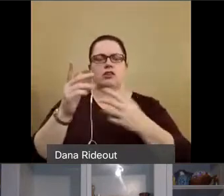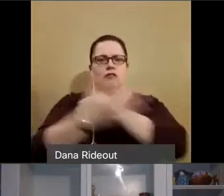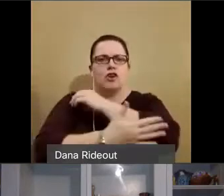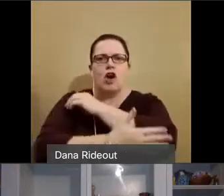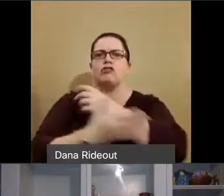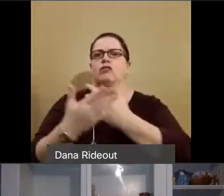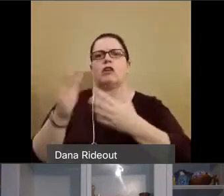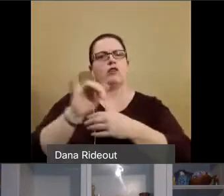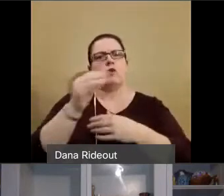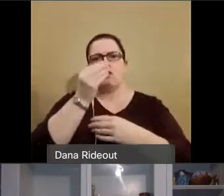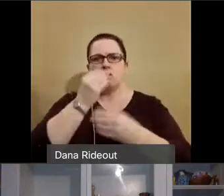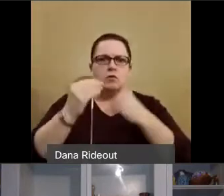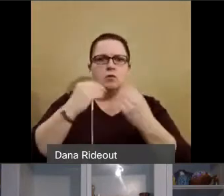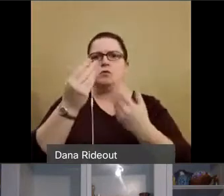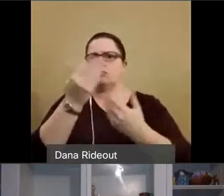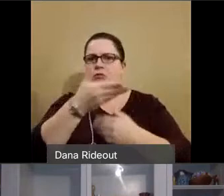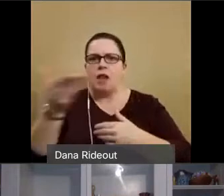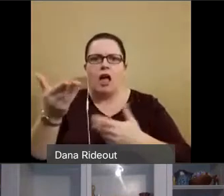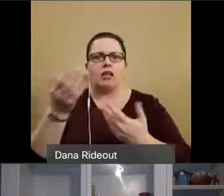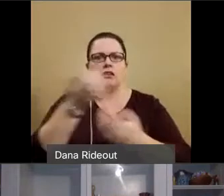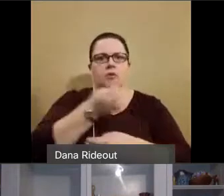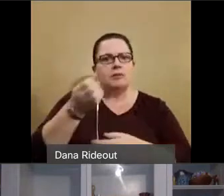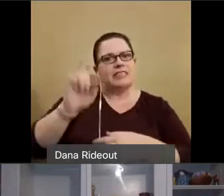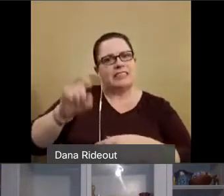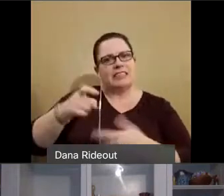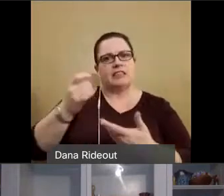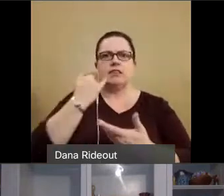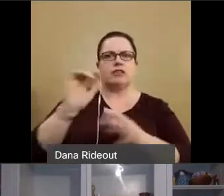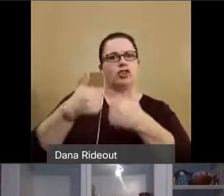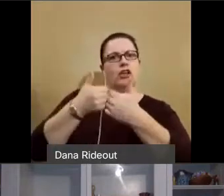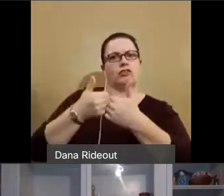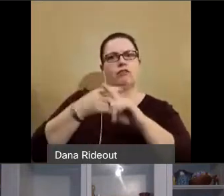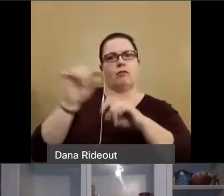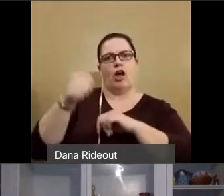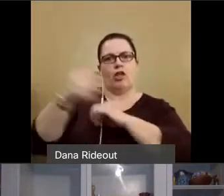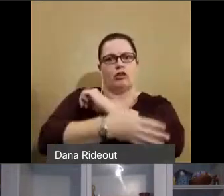If there are challenges moving between different jurisdictions in a place like Canada.